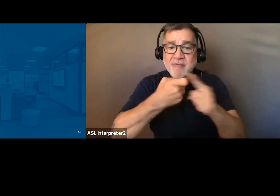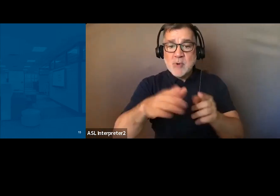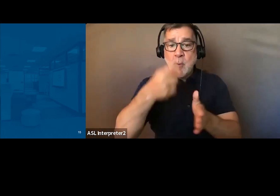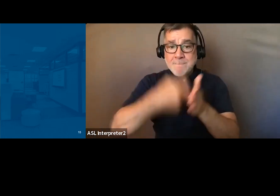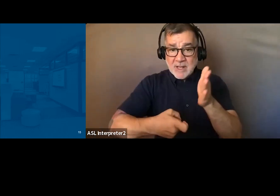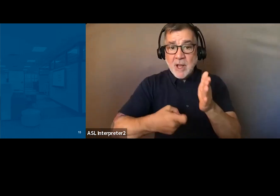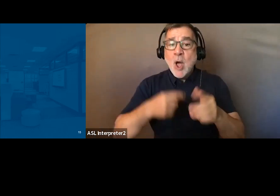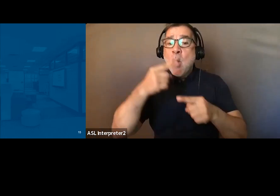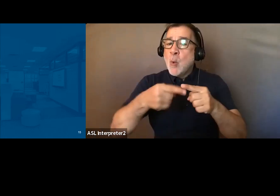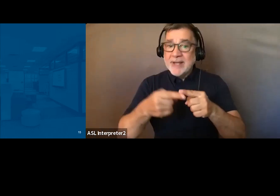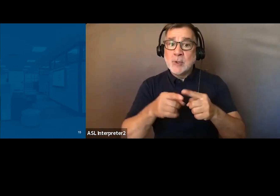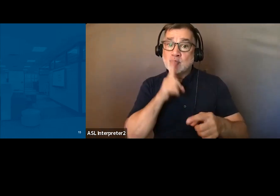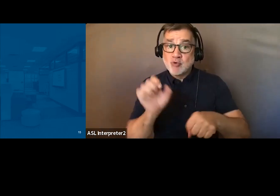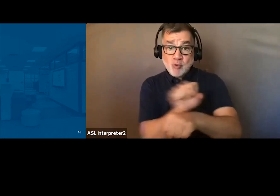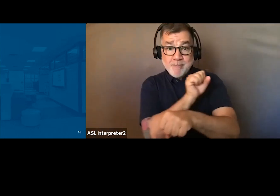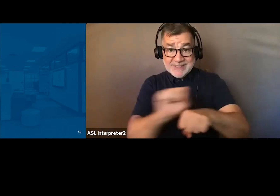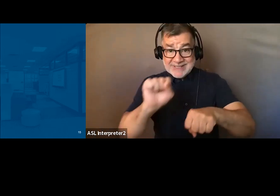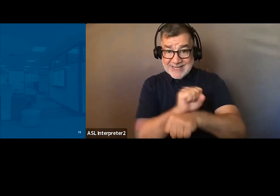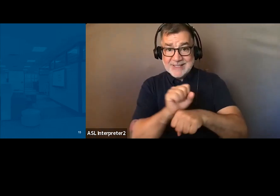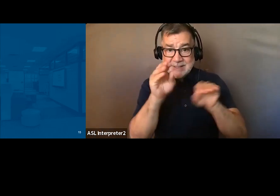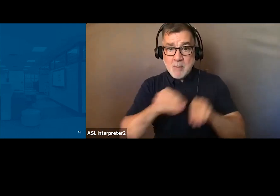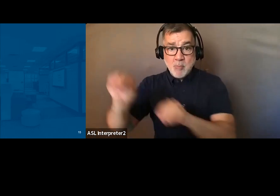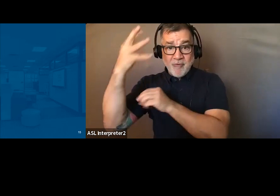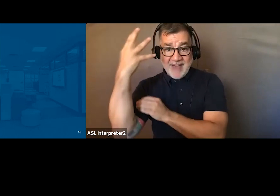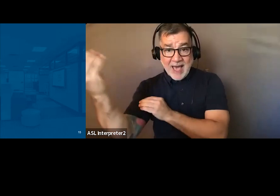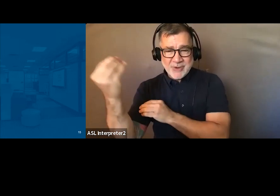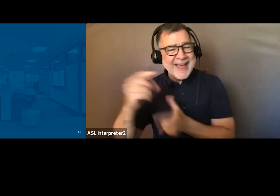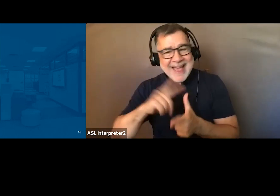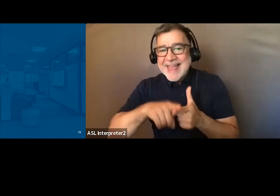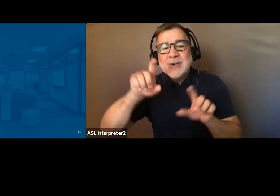and then you're no longer paying for space that you don't need and are no longer occupying.